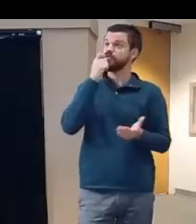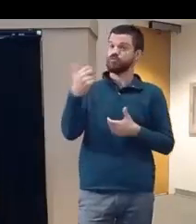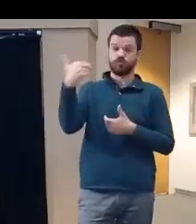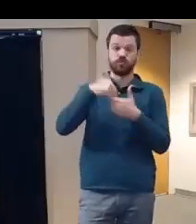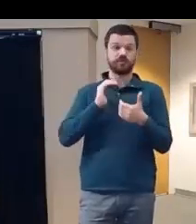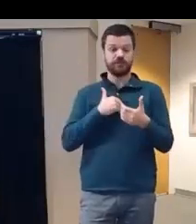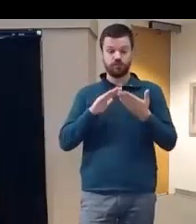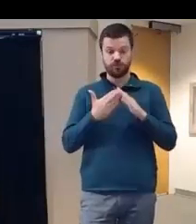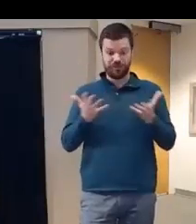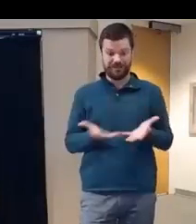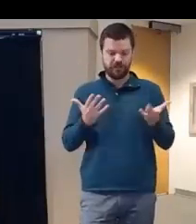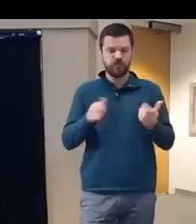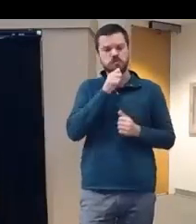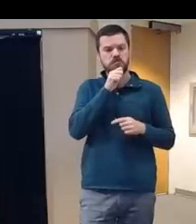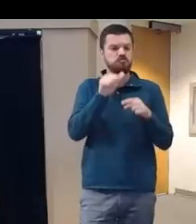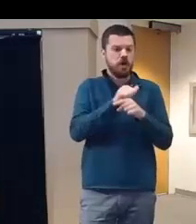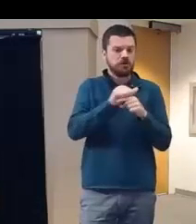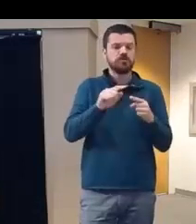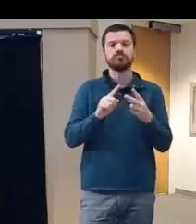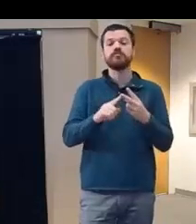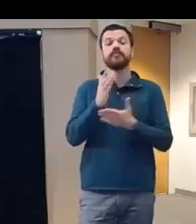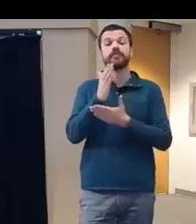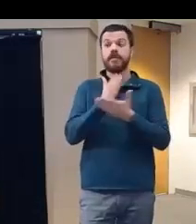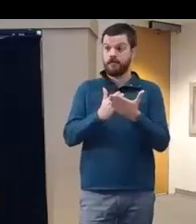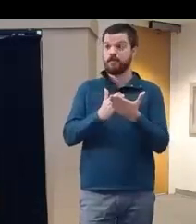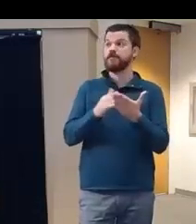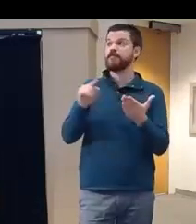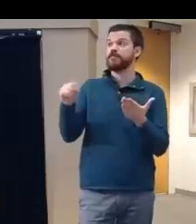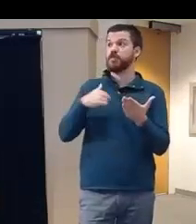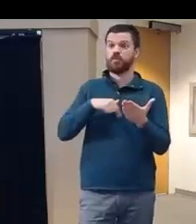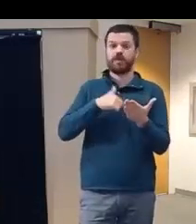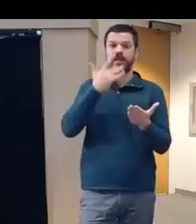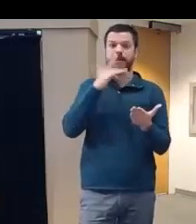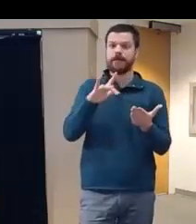our community here as private practitioners some of whom we have been lucky enough to recruit to